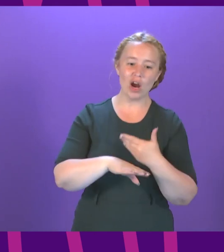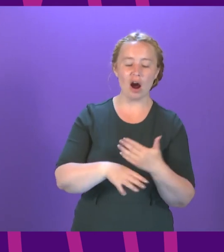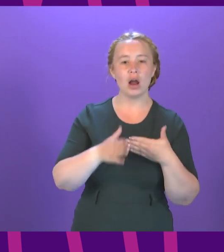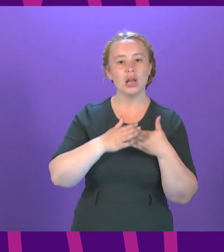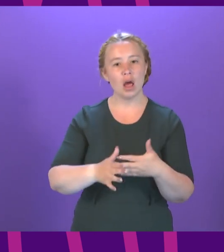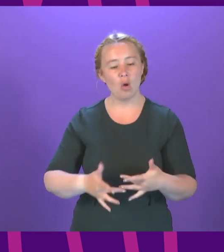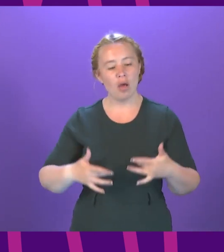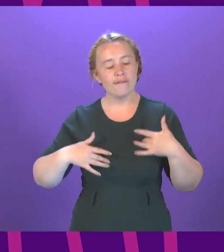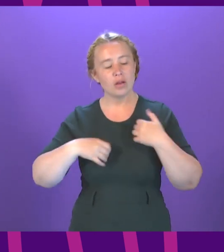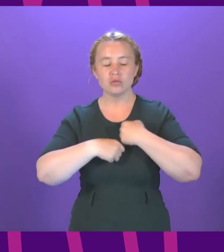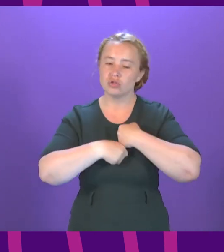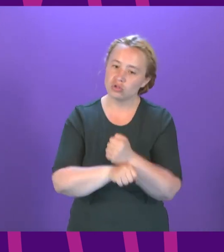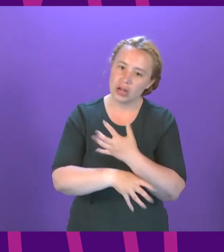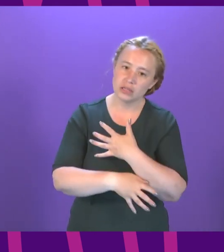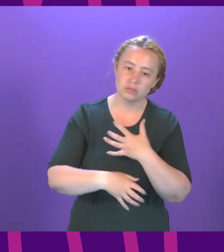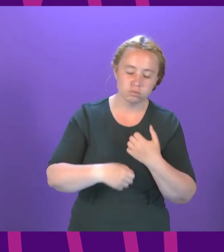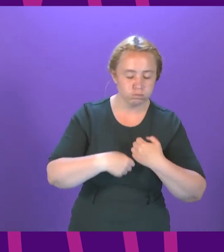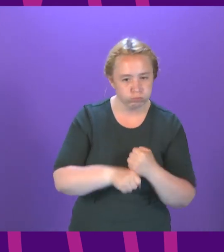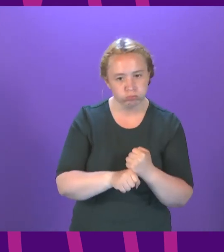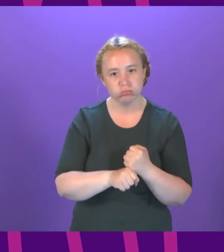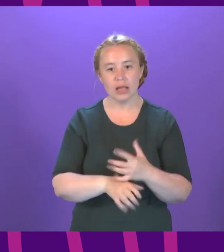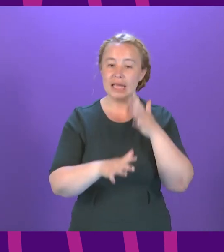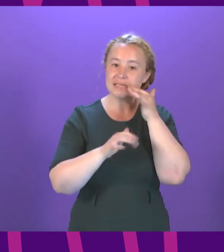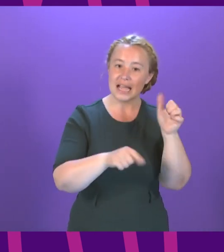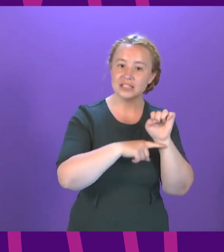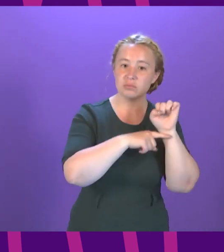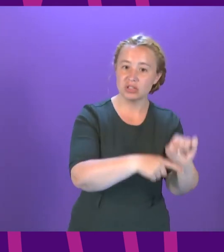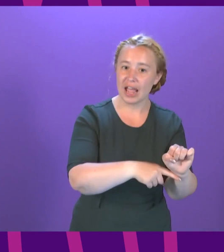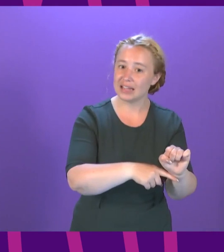Test and protect is stretched to breaking point, and staff need better support. Therefore,